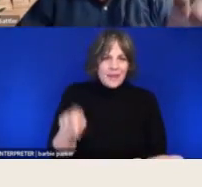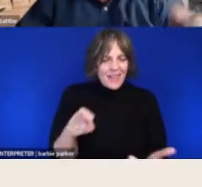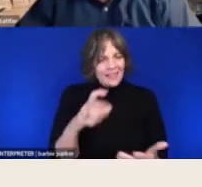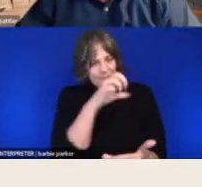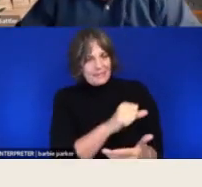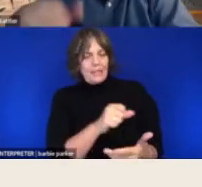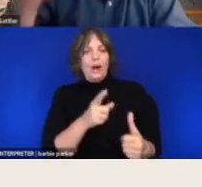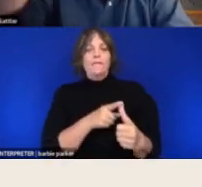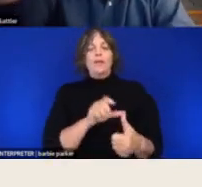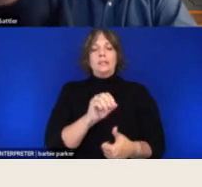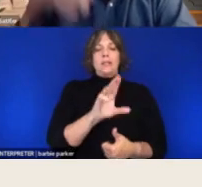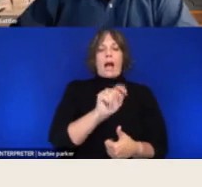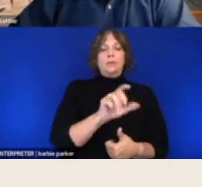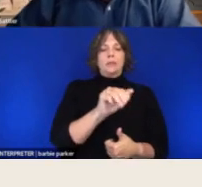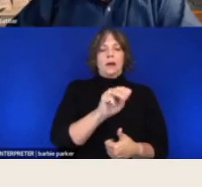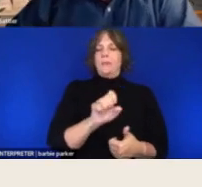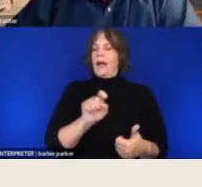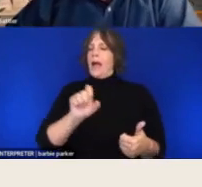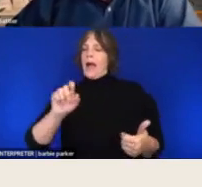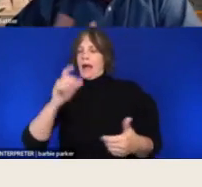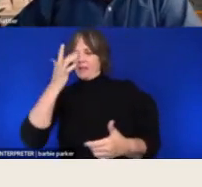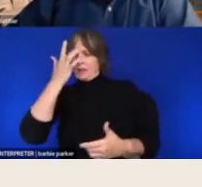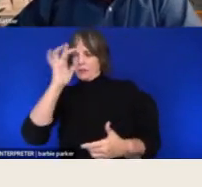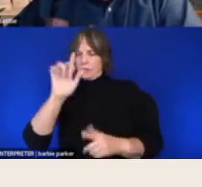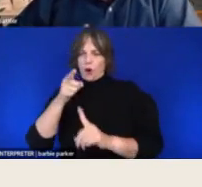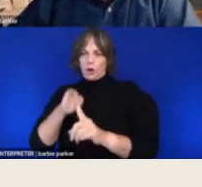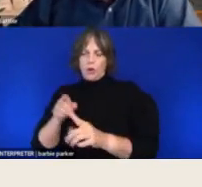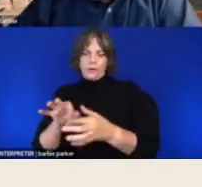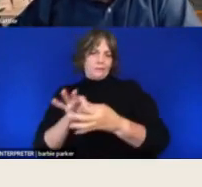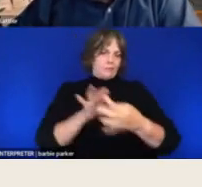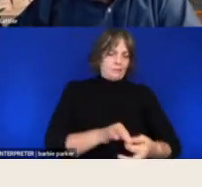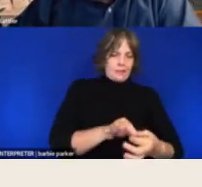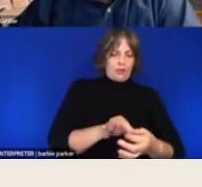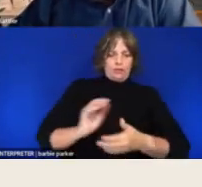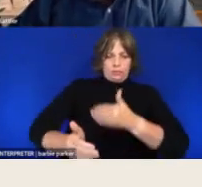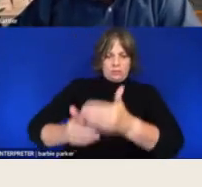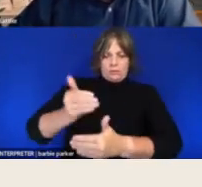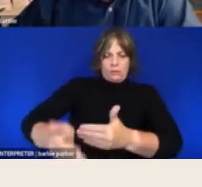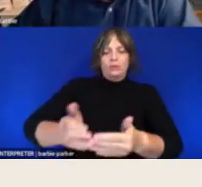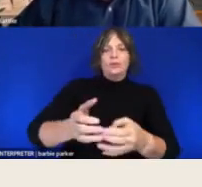then the SMART goals get us to the outcome. And an outcome may not happen in a year, you know,